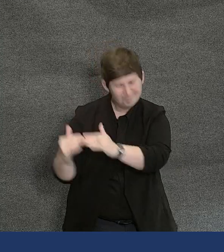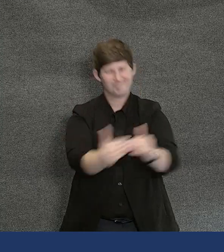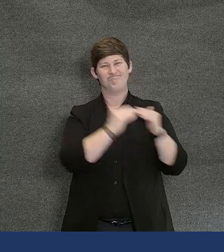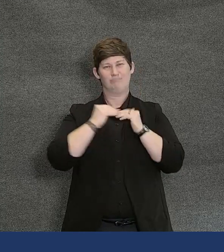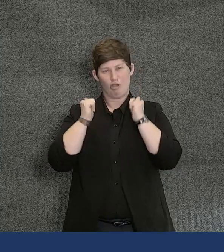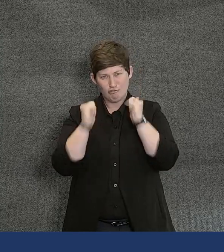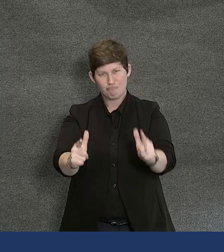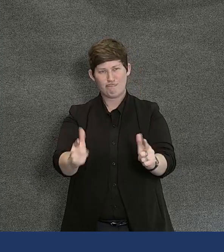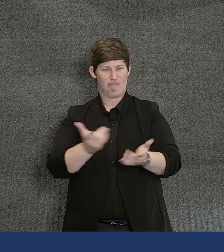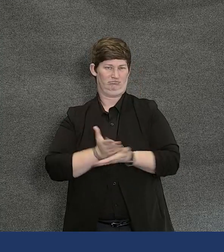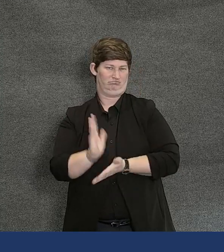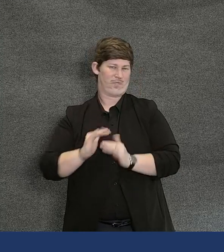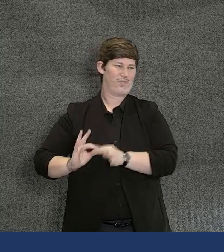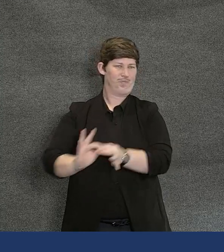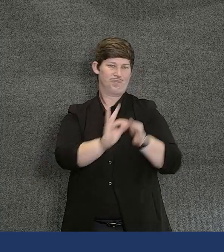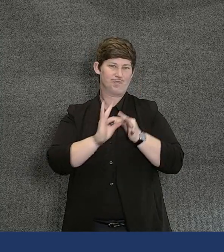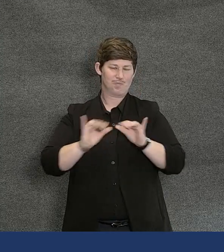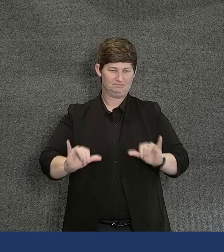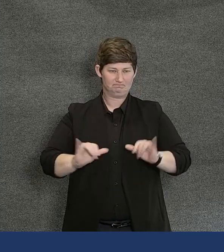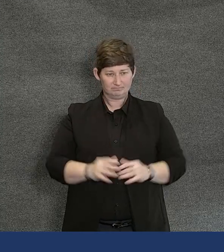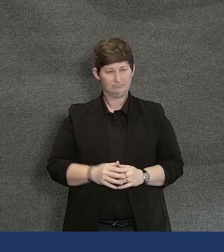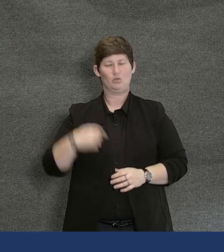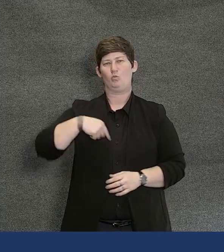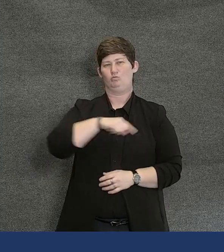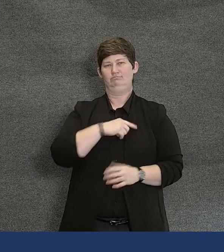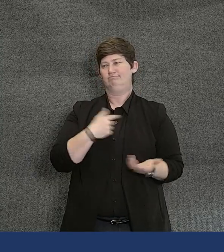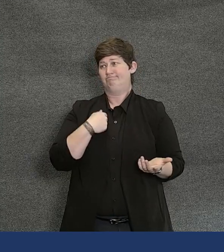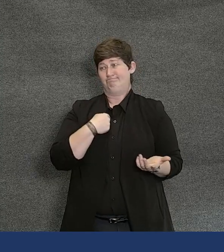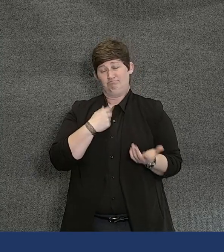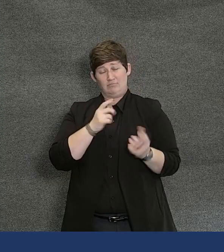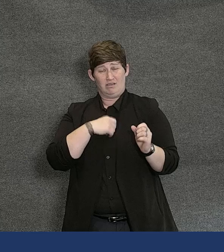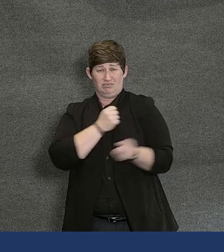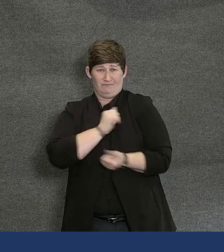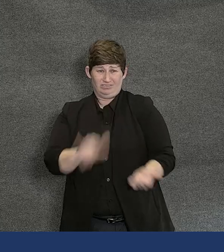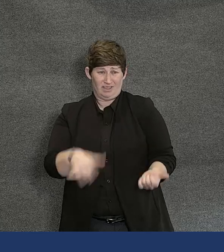And we know our country hasn't always lived up to this.